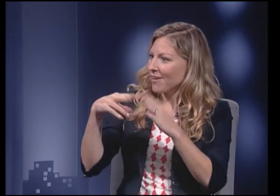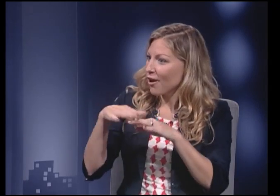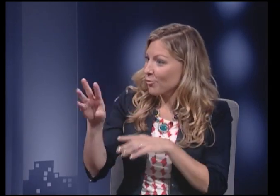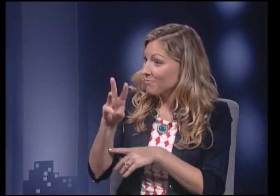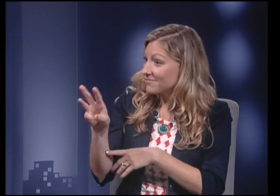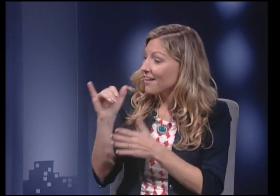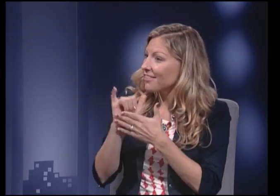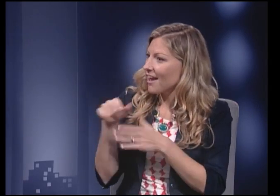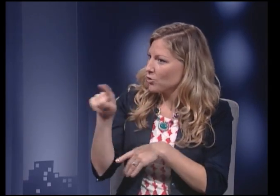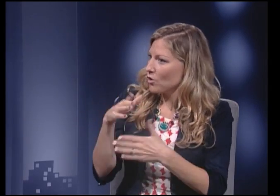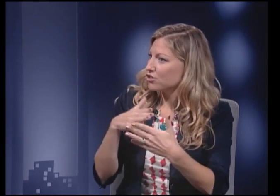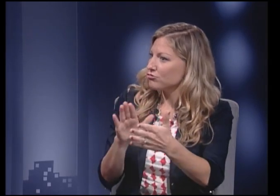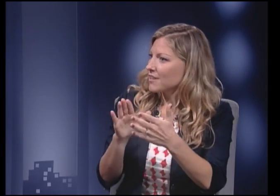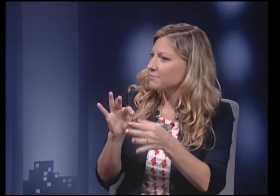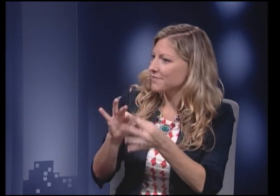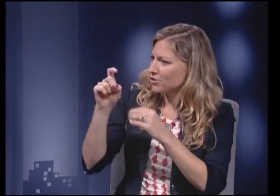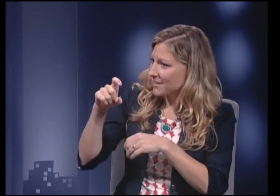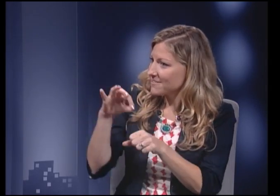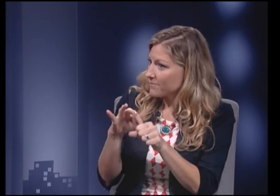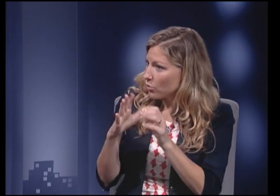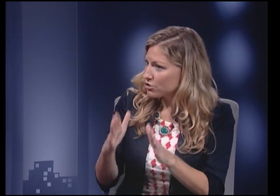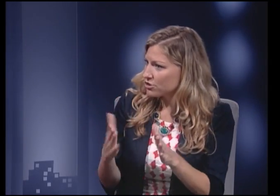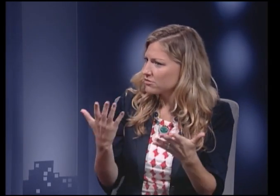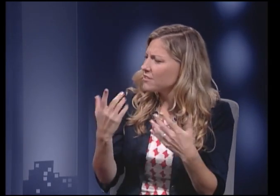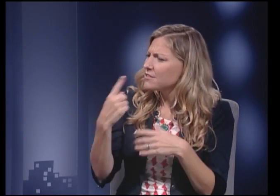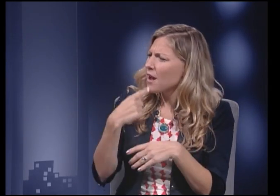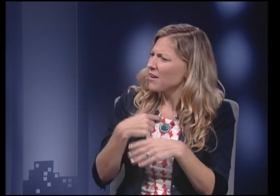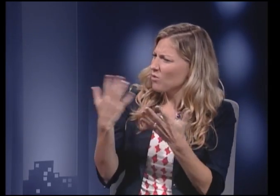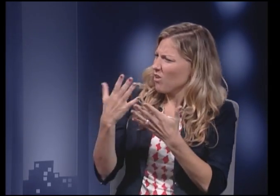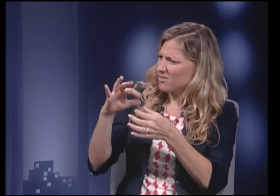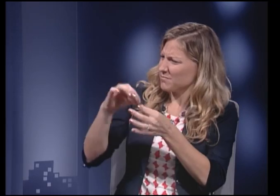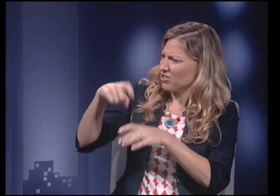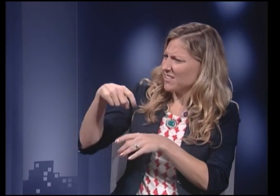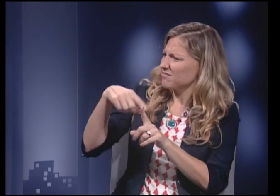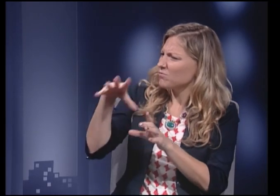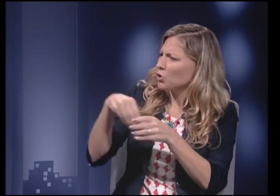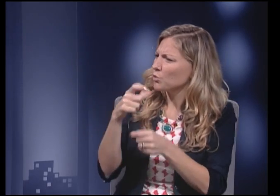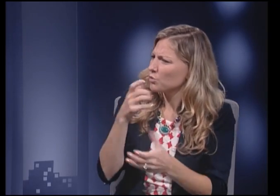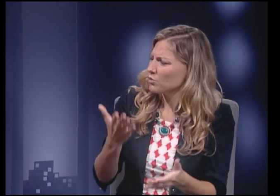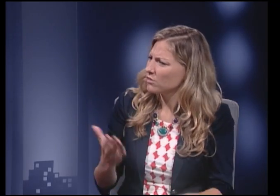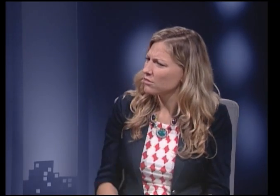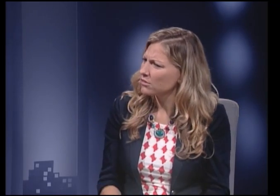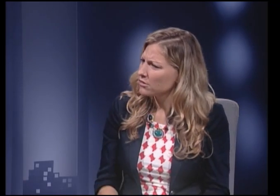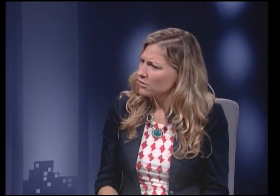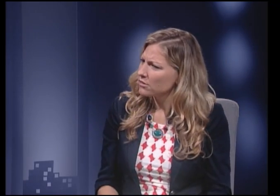I've read on your website that you address special needs voters. Can you tell me who does that include?